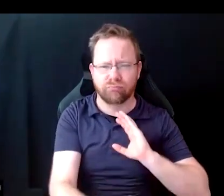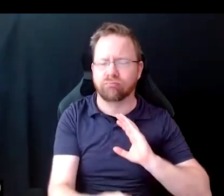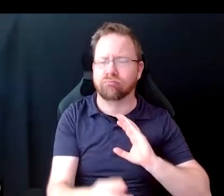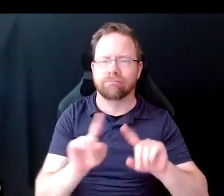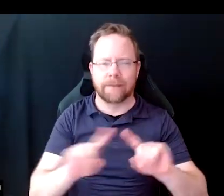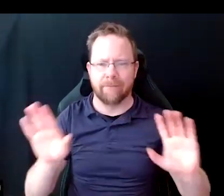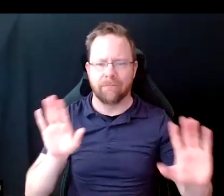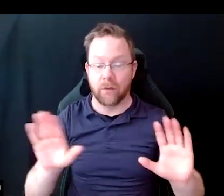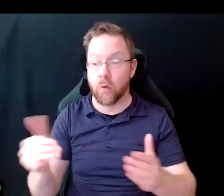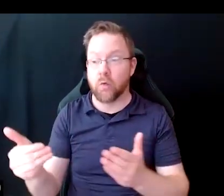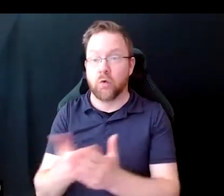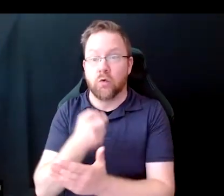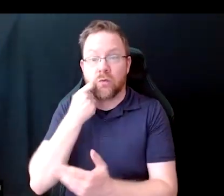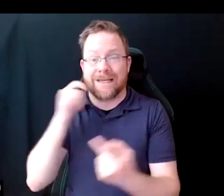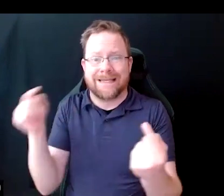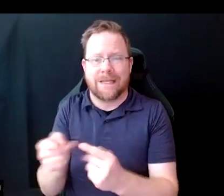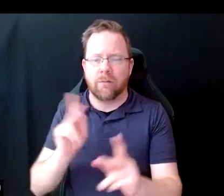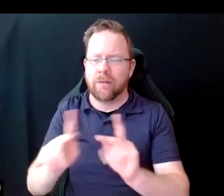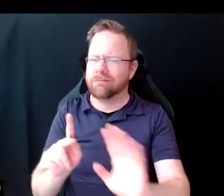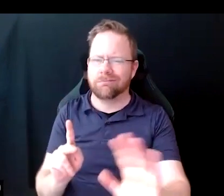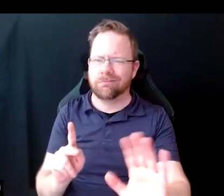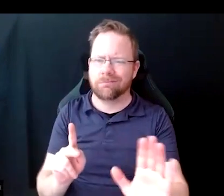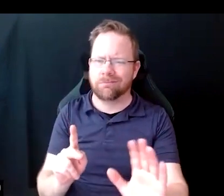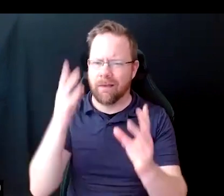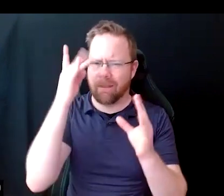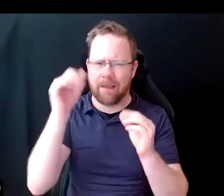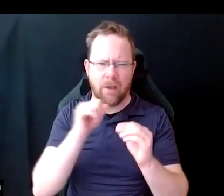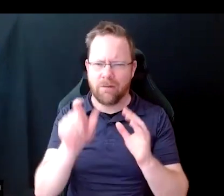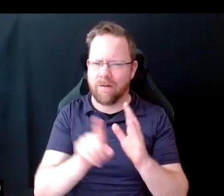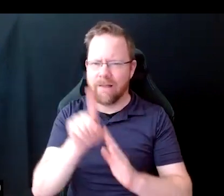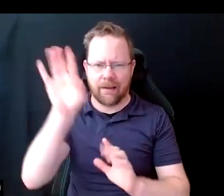Newly injured people, perhaps again, we should think about not flying those folks.